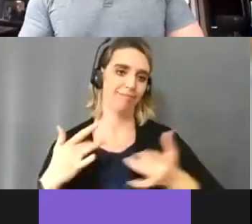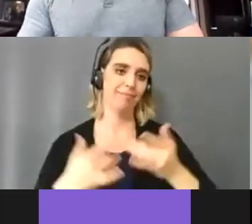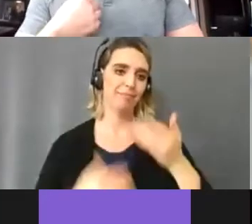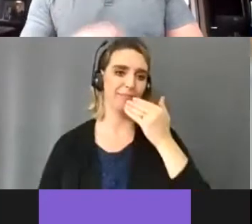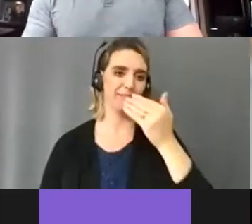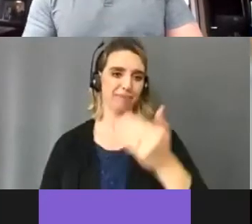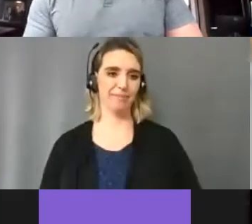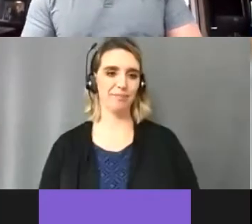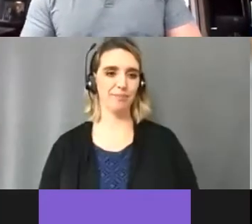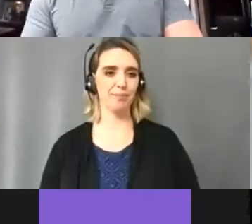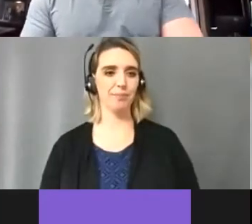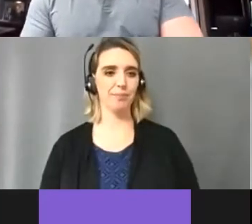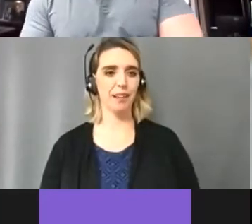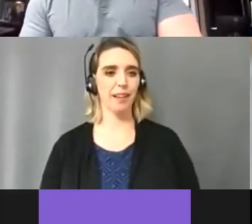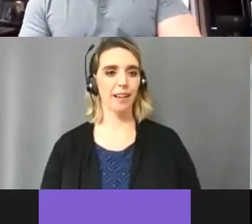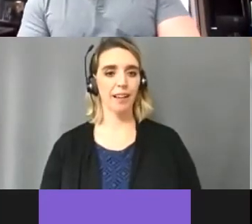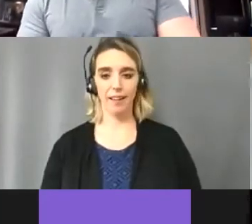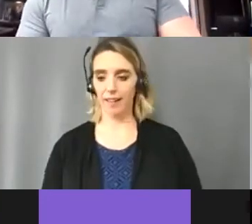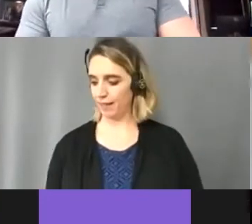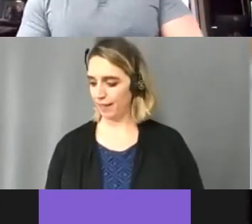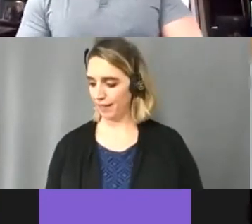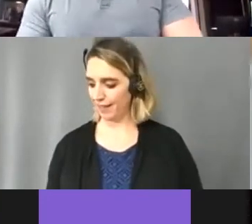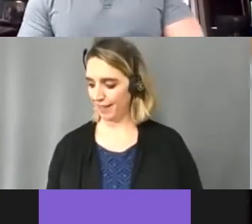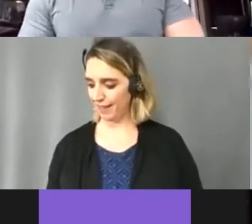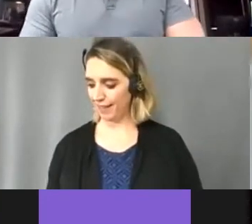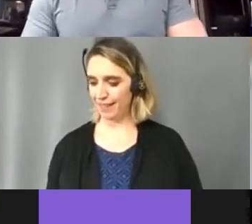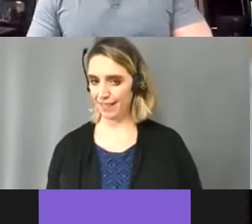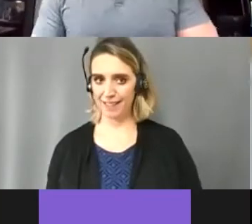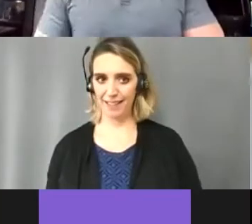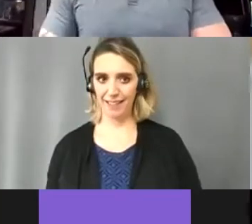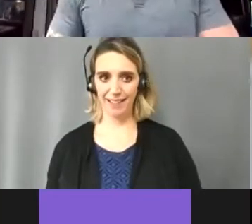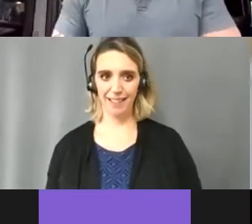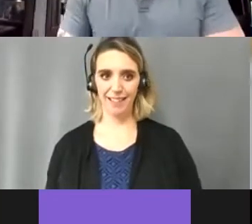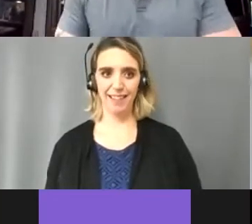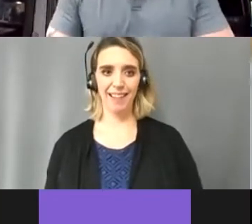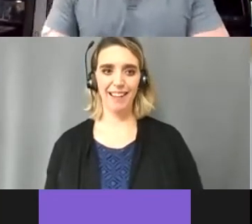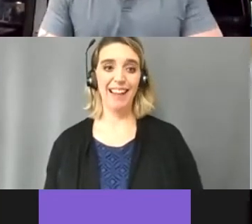If you can sense emotion in my voice, you're probably spot on.